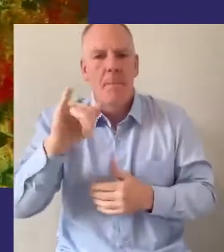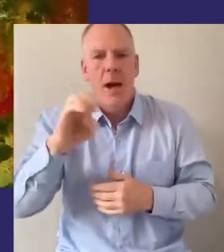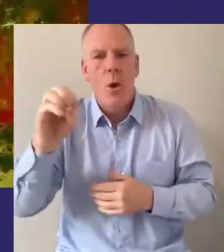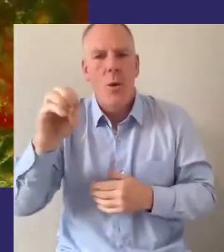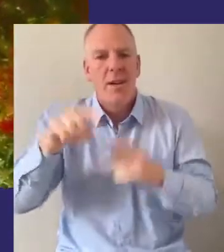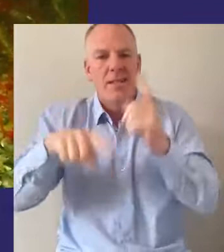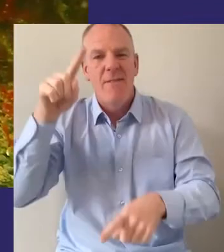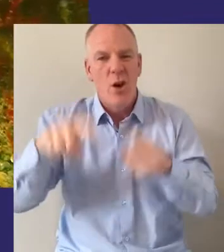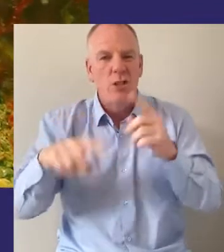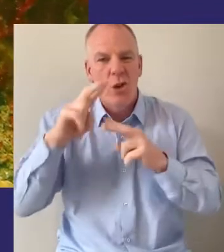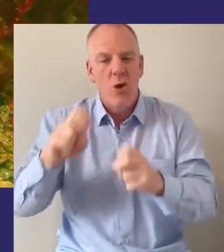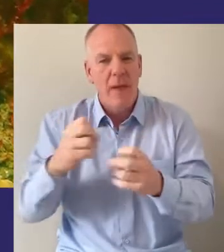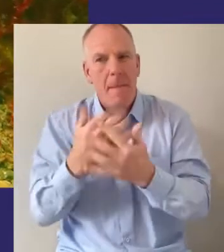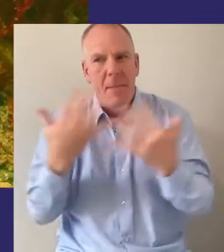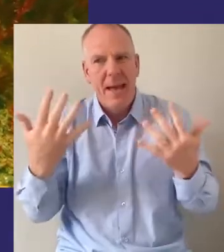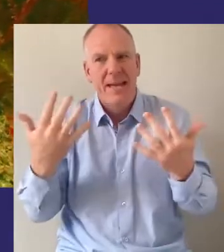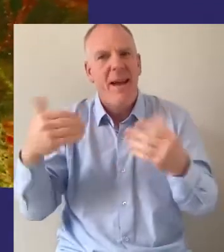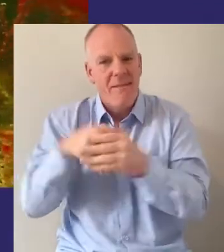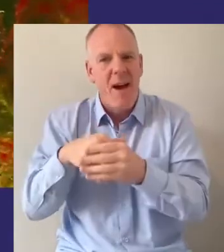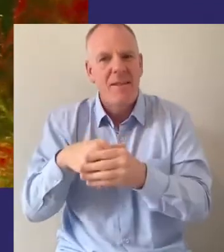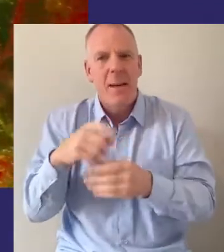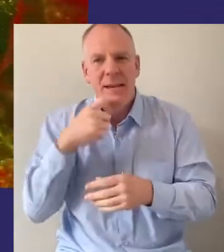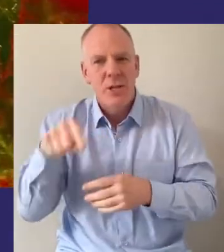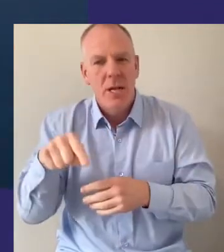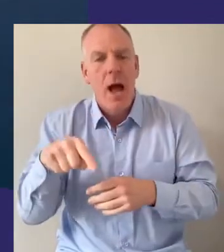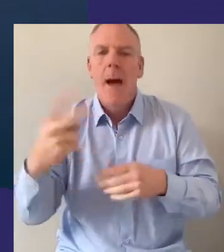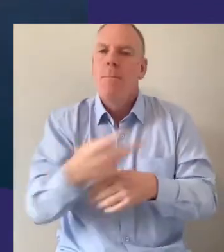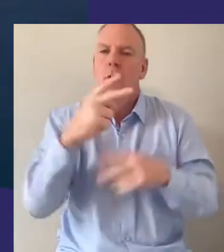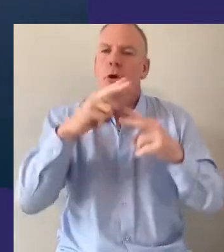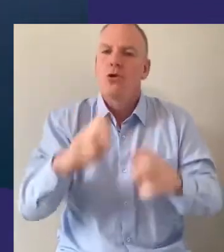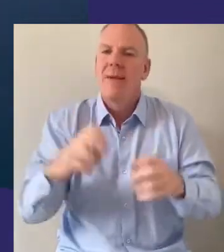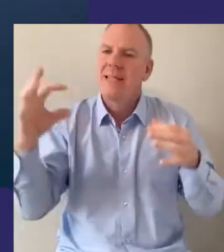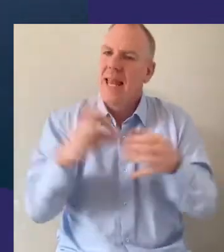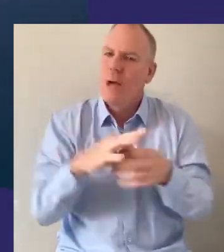on the beach. And both of those surveys are timed surveys, but not everyone has the time